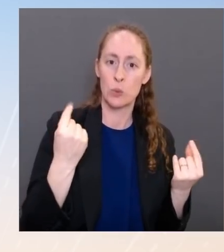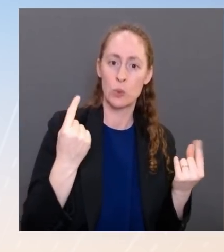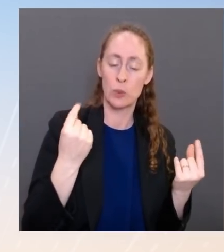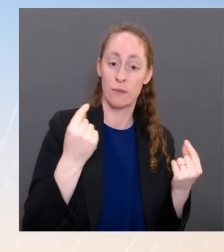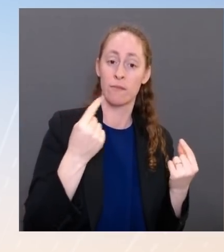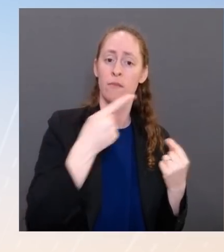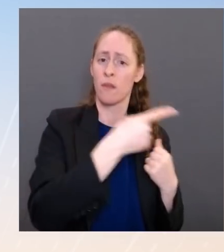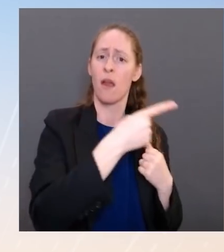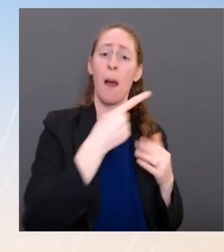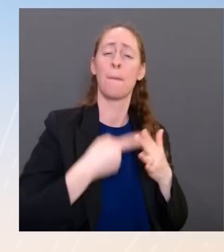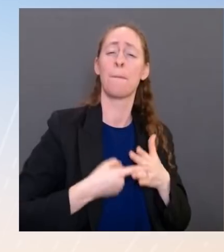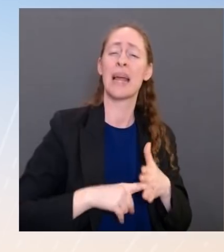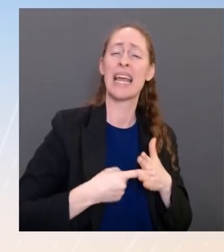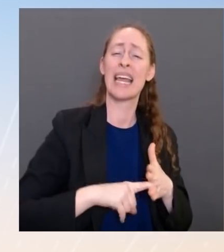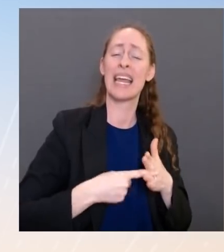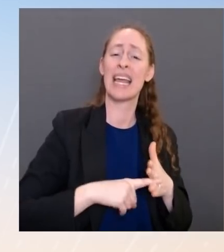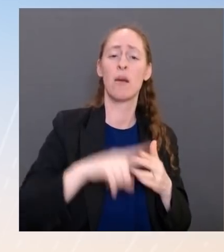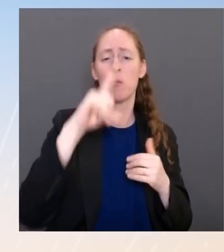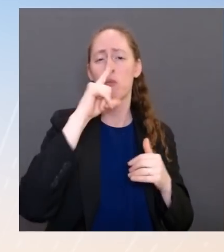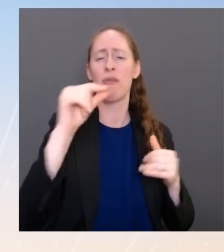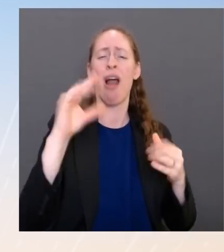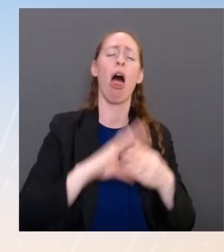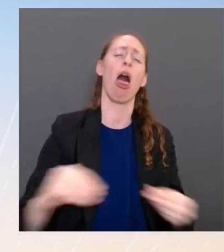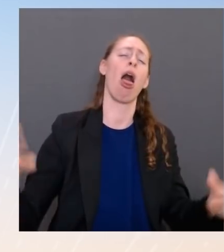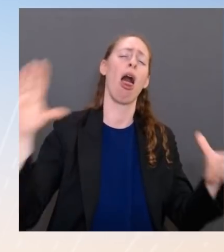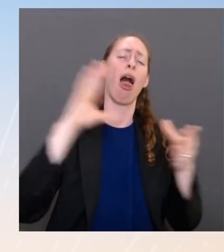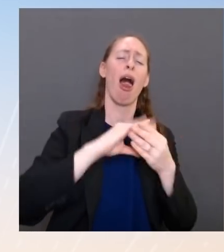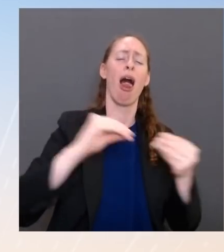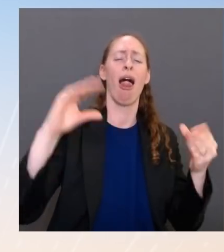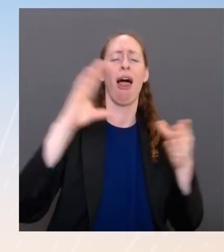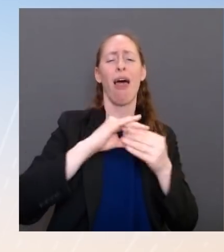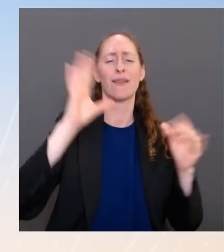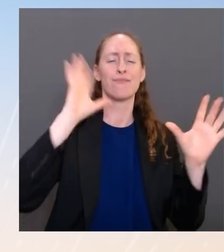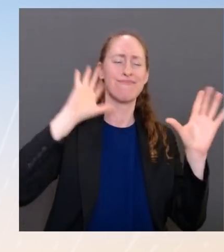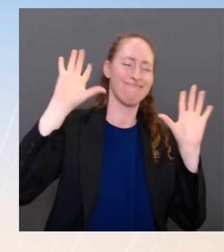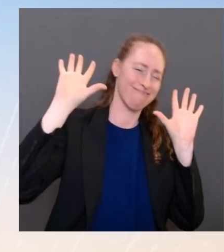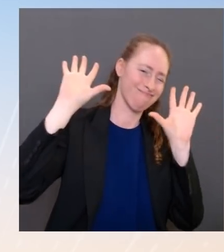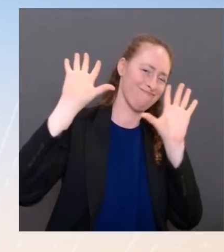and maybe he'd do more from there. And that obviously hasn't happened. The Ukrainians won the battle of Kyiv.